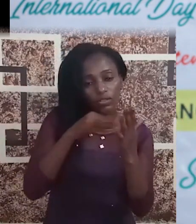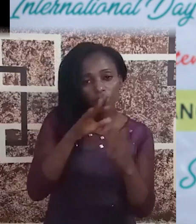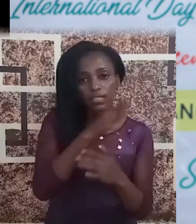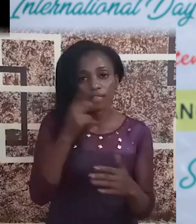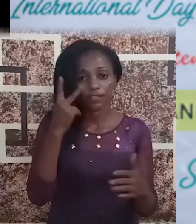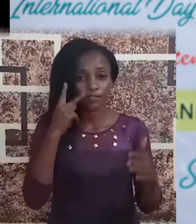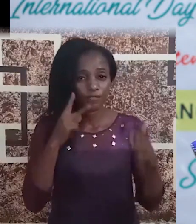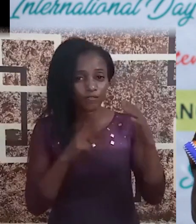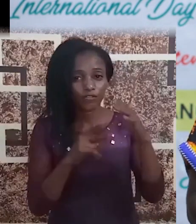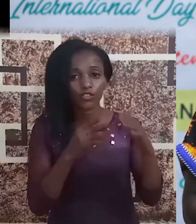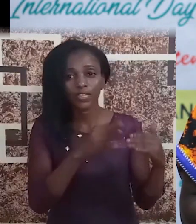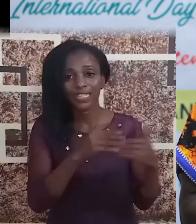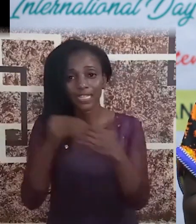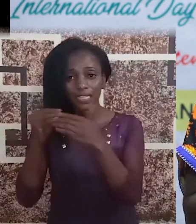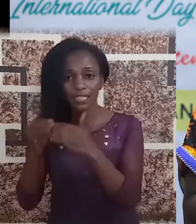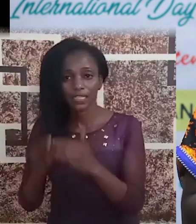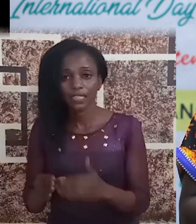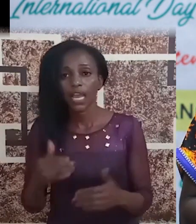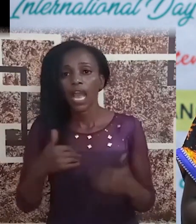a person whose studies and visionary leadership have impacted many lives